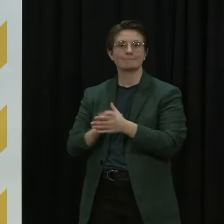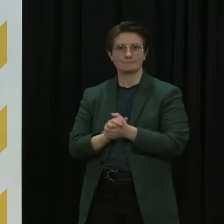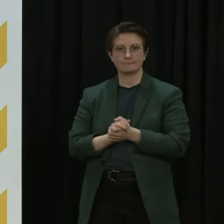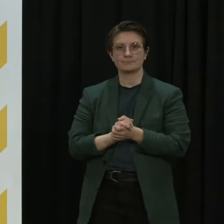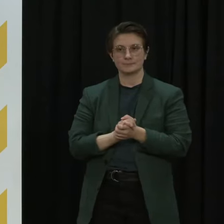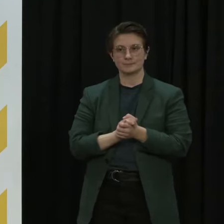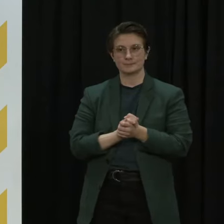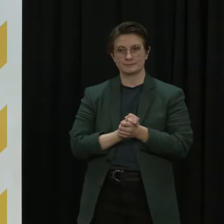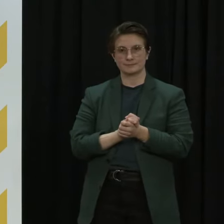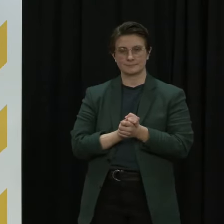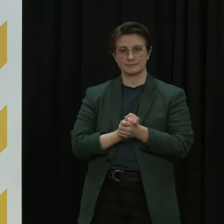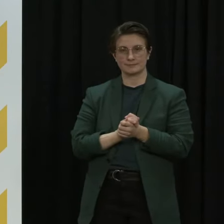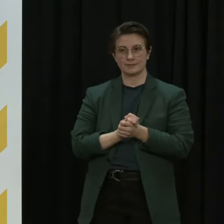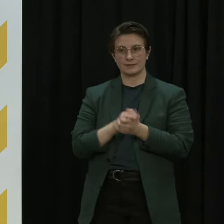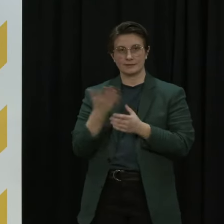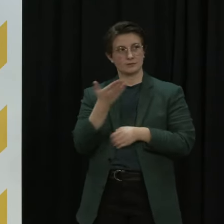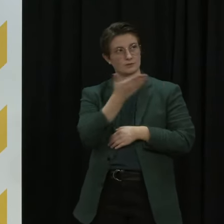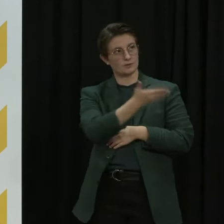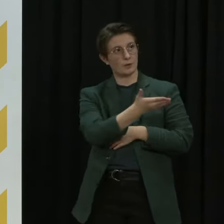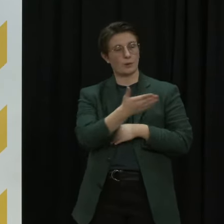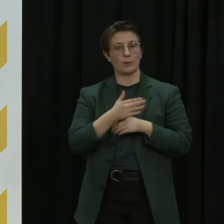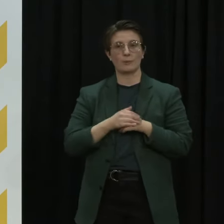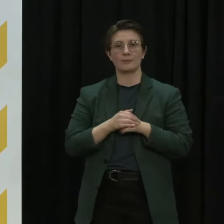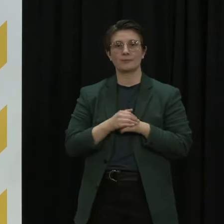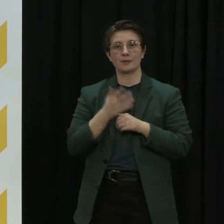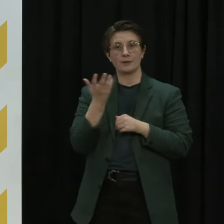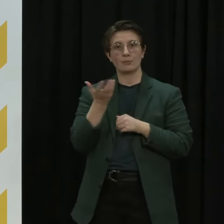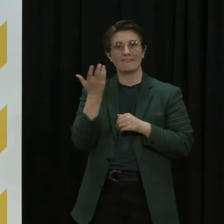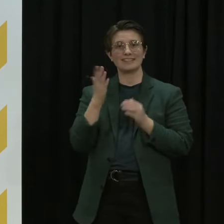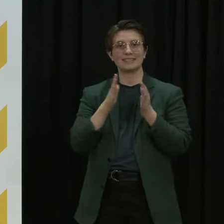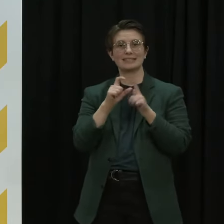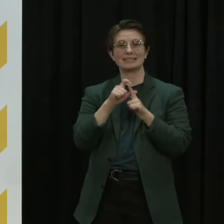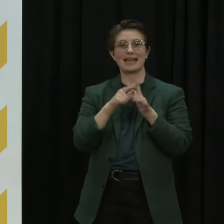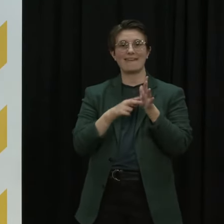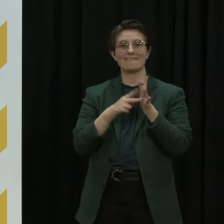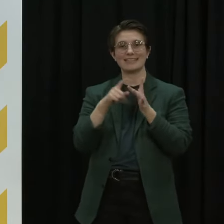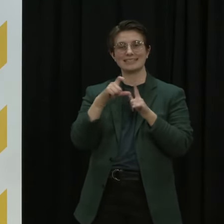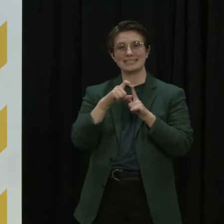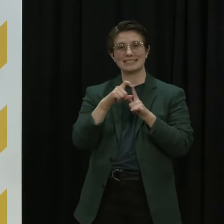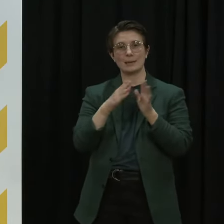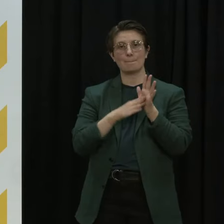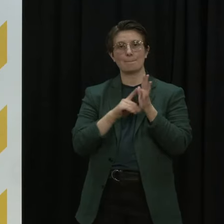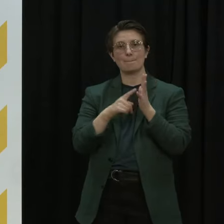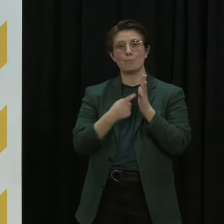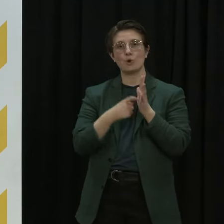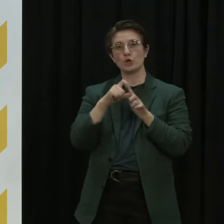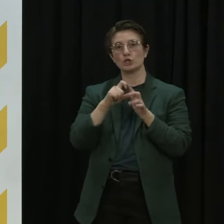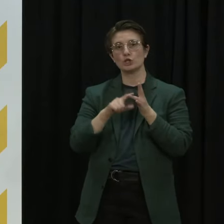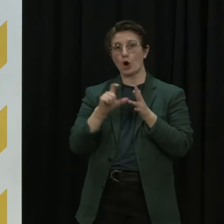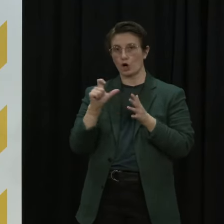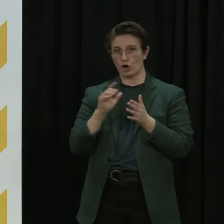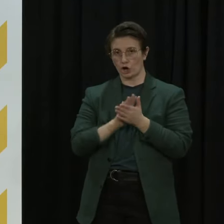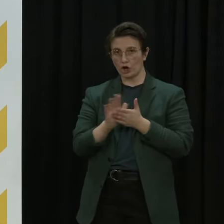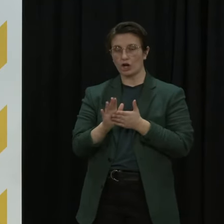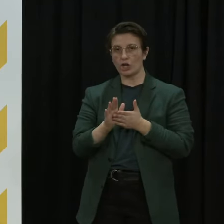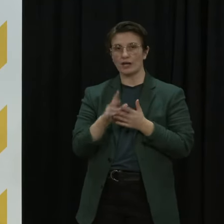We can in certain circumstances use lower sensitivity tests that provide other benefits such as accessibility and convenience so that we detect more cases overall. So the director of general